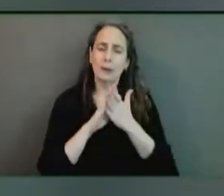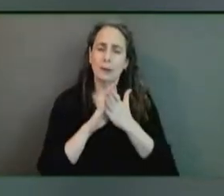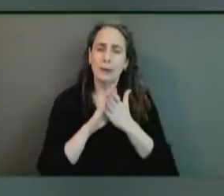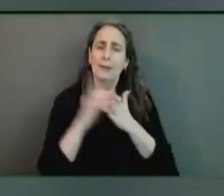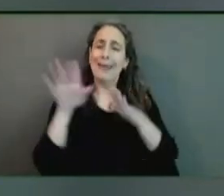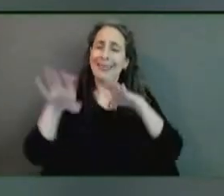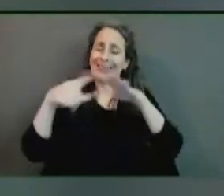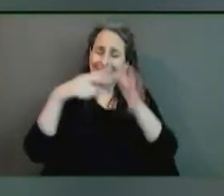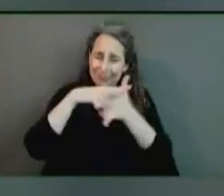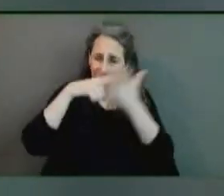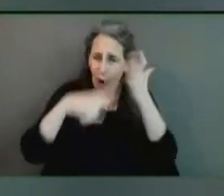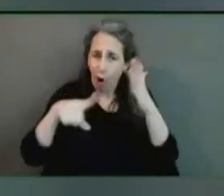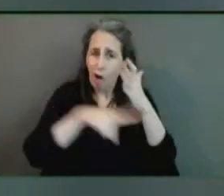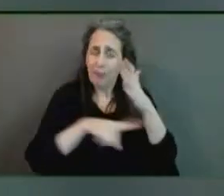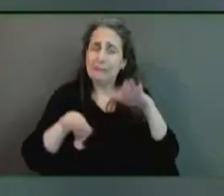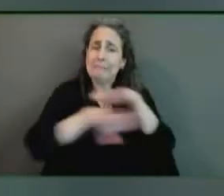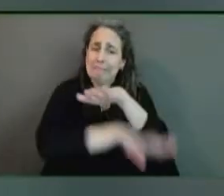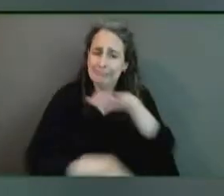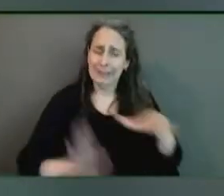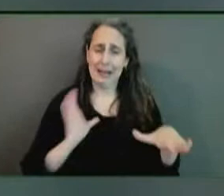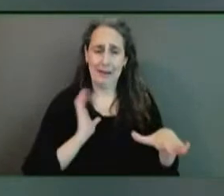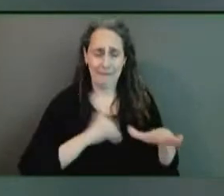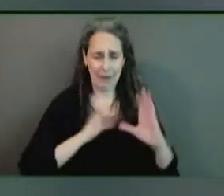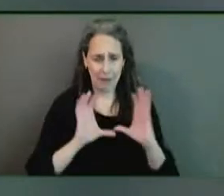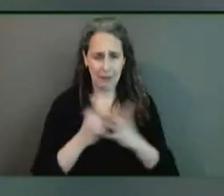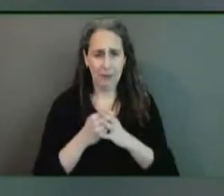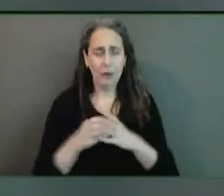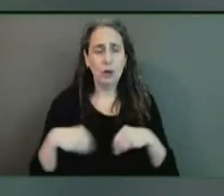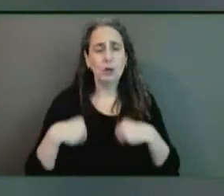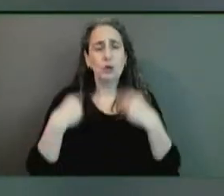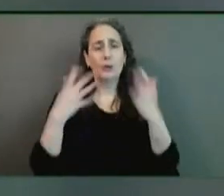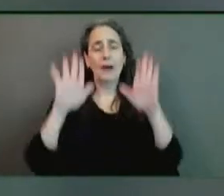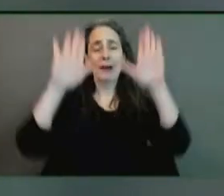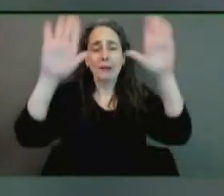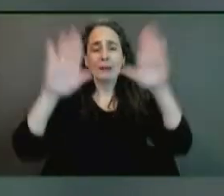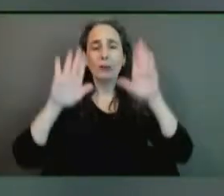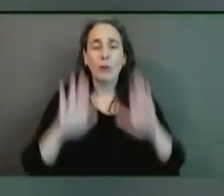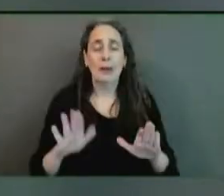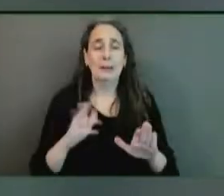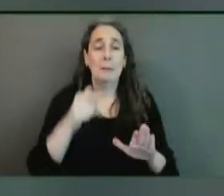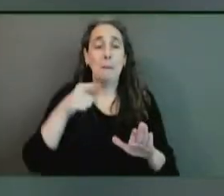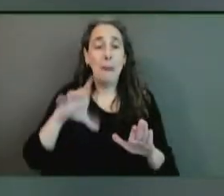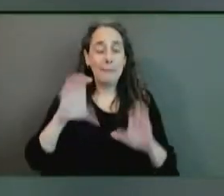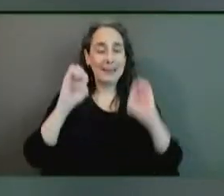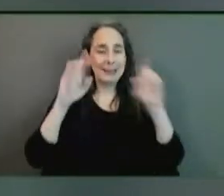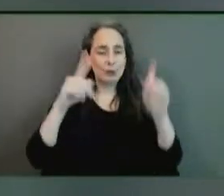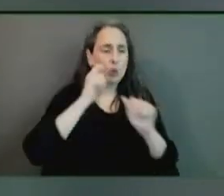community. They absolutely undergird our vision. To provide